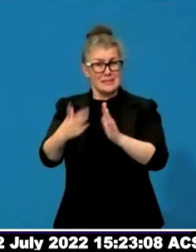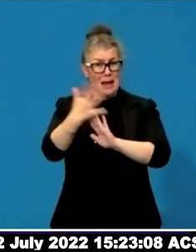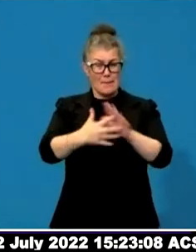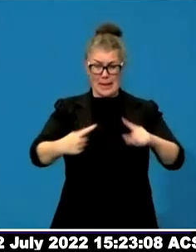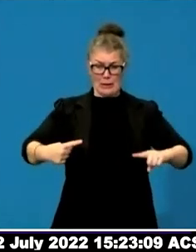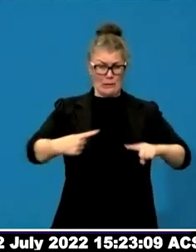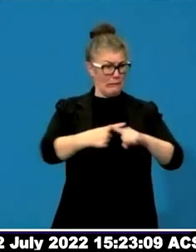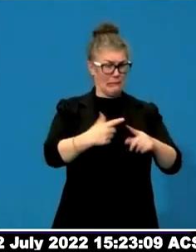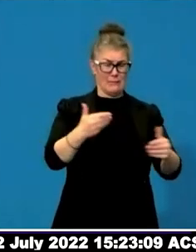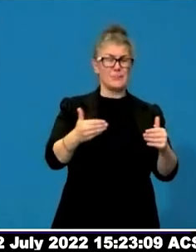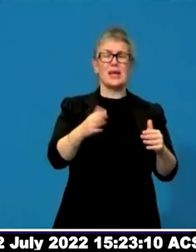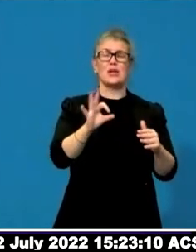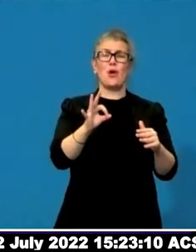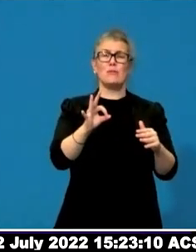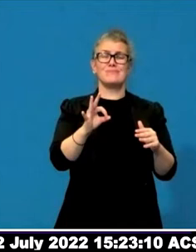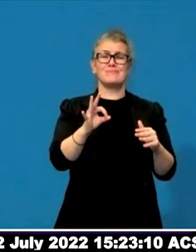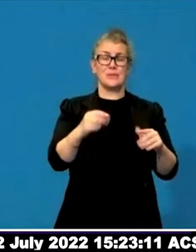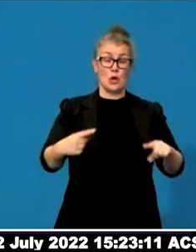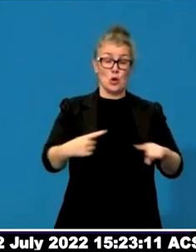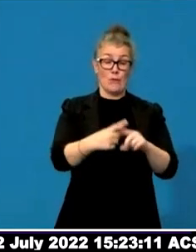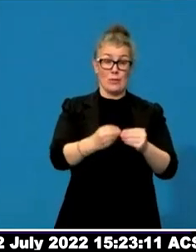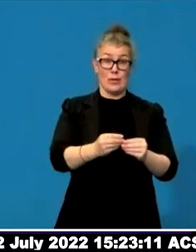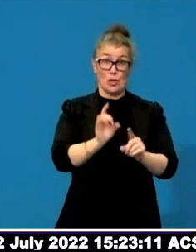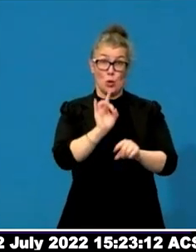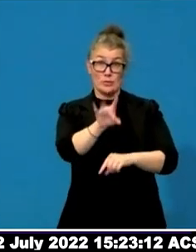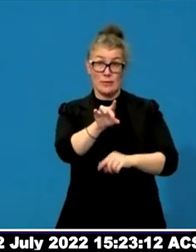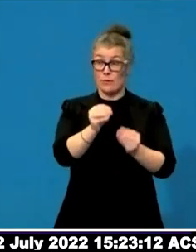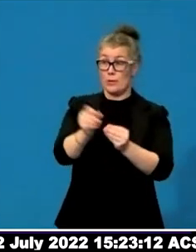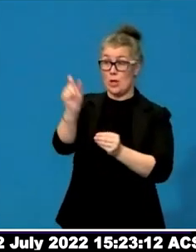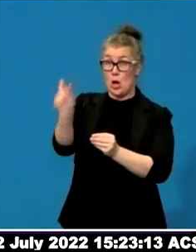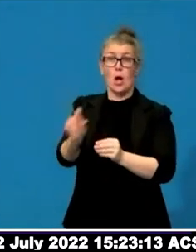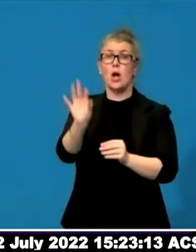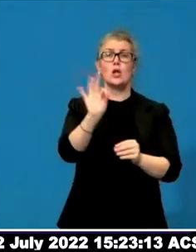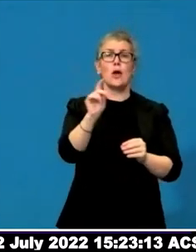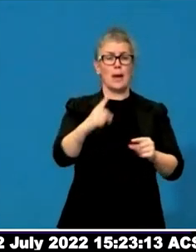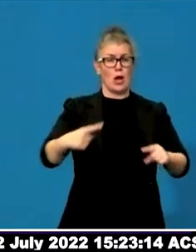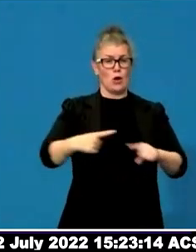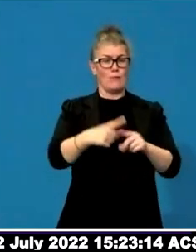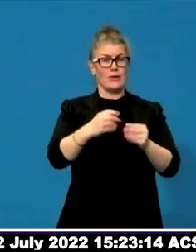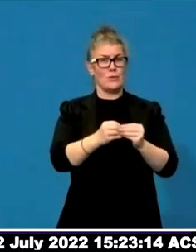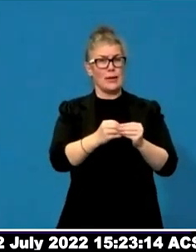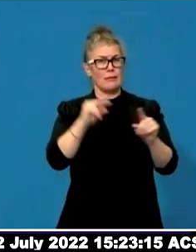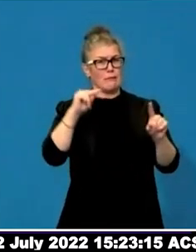I don't mean between you and your clients, but any conflicts in perception as to what it is you actually do?